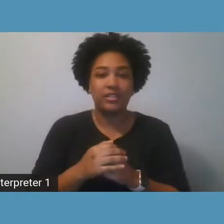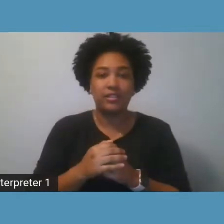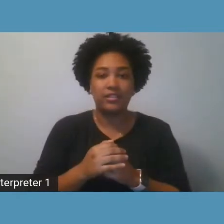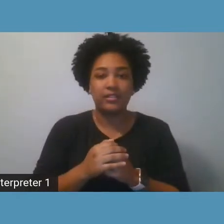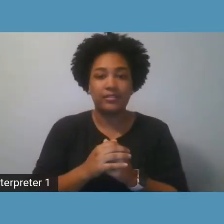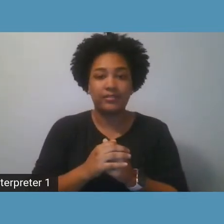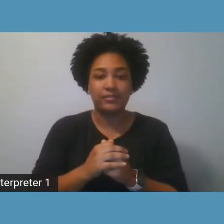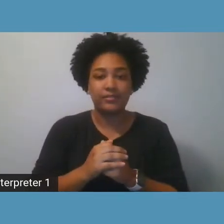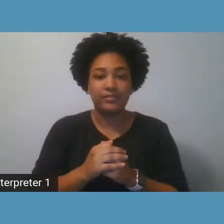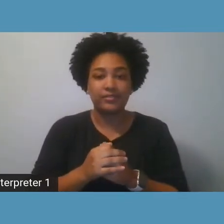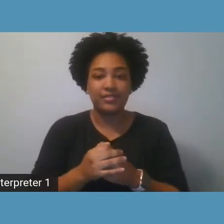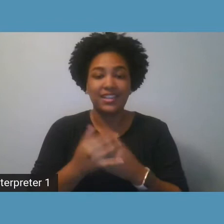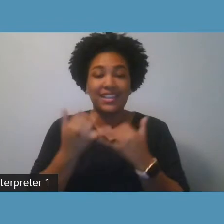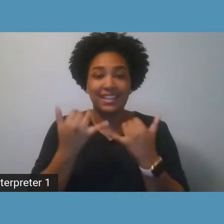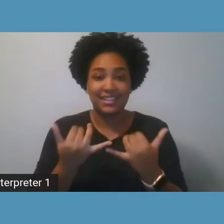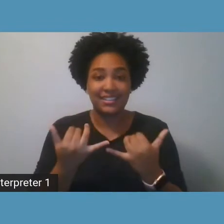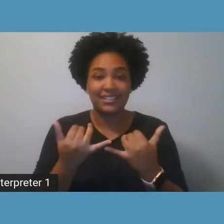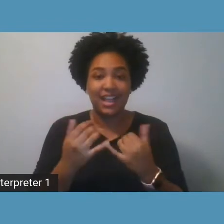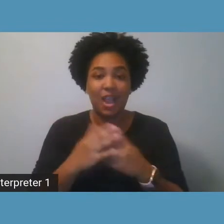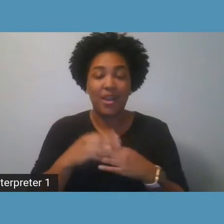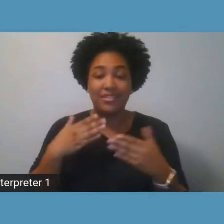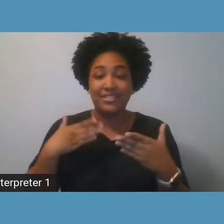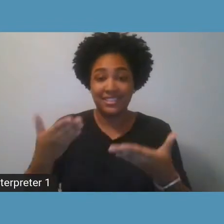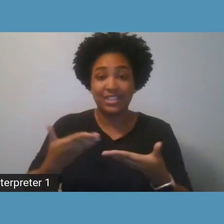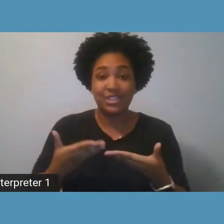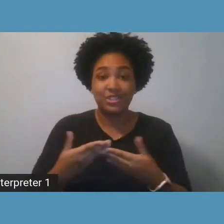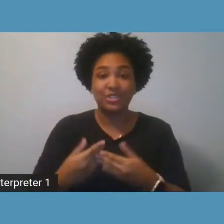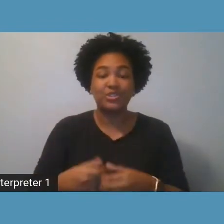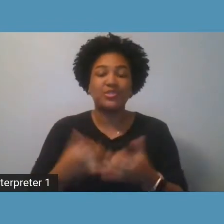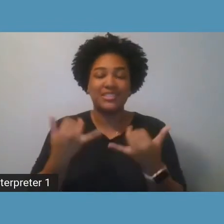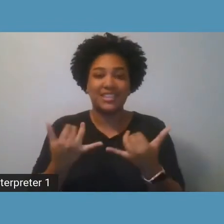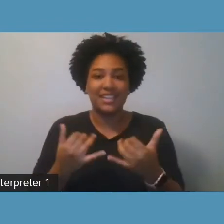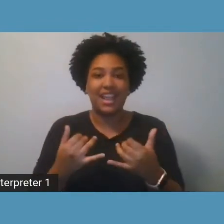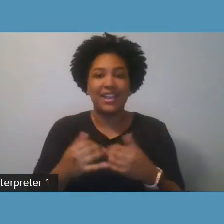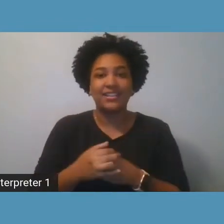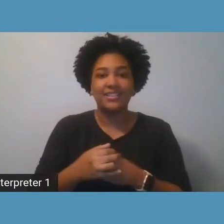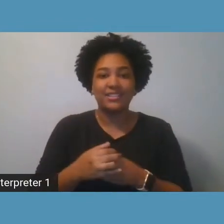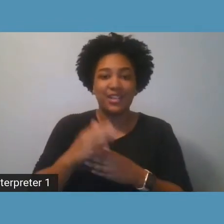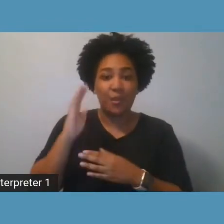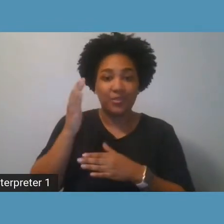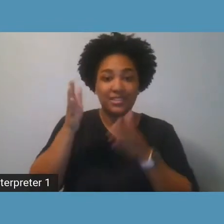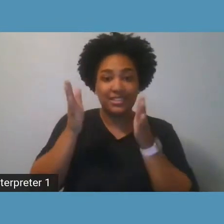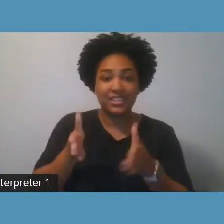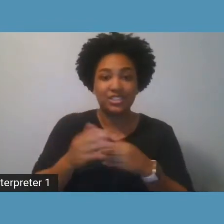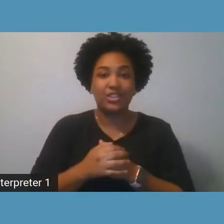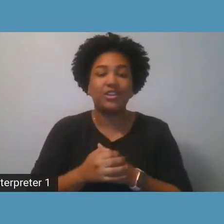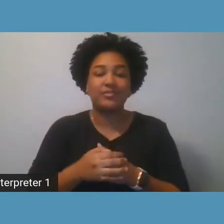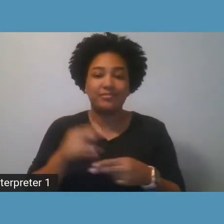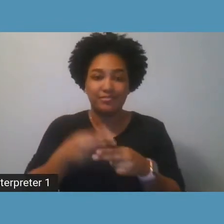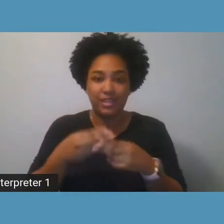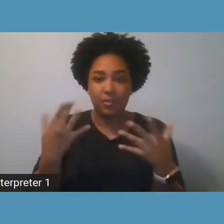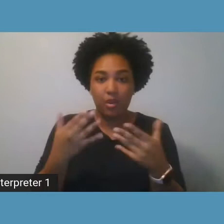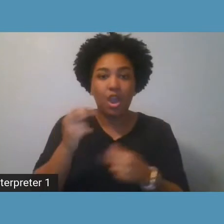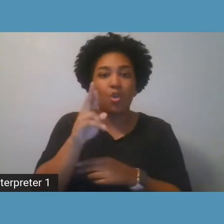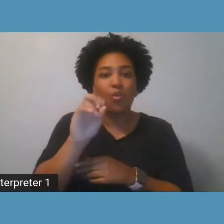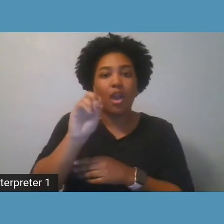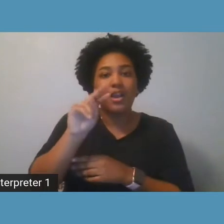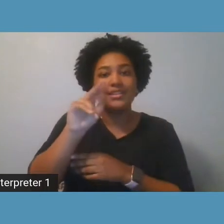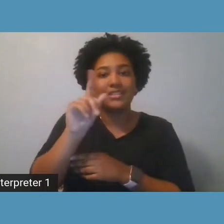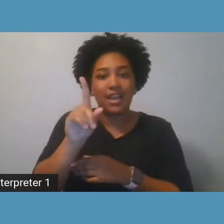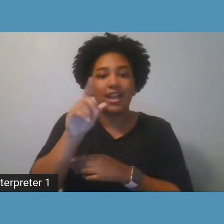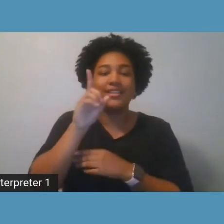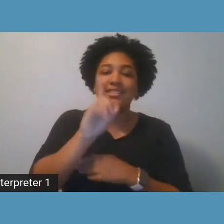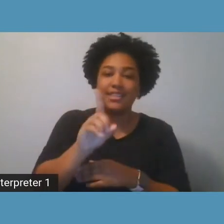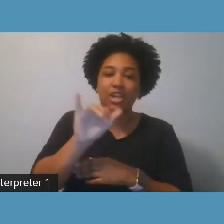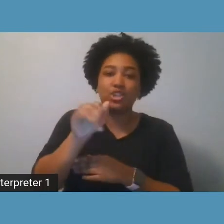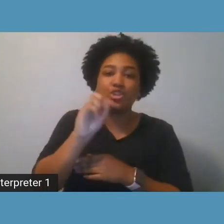it is my pleasure to introduce today's presenter: Dr. Rhonda D. Jones, Community Digital Archivist,